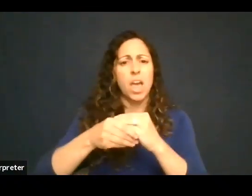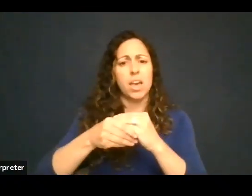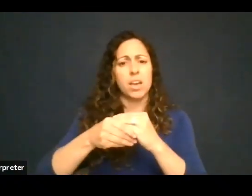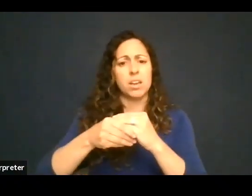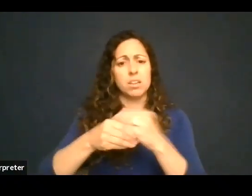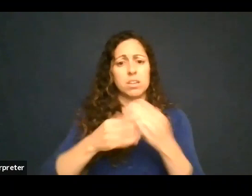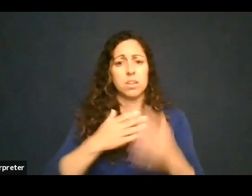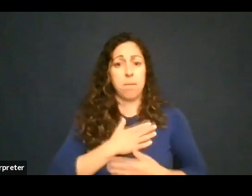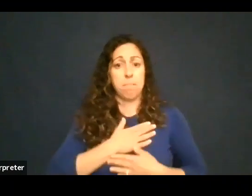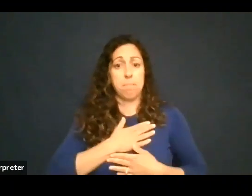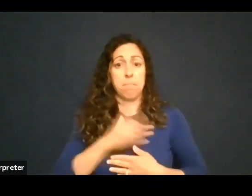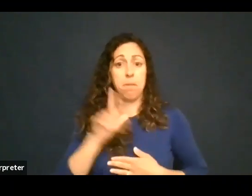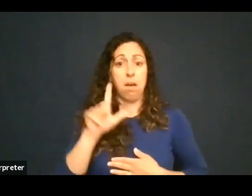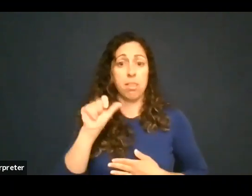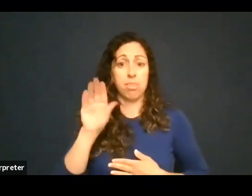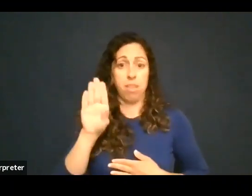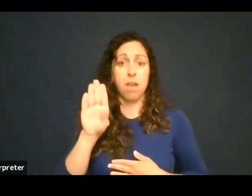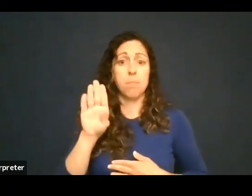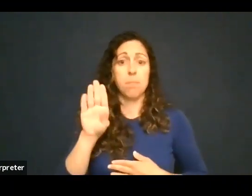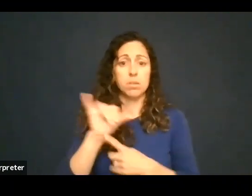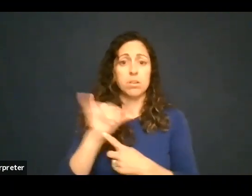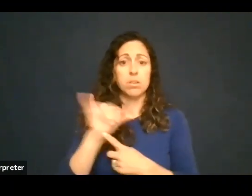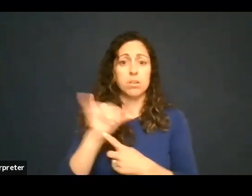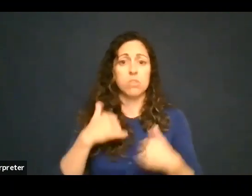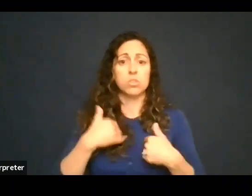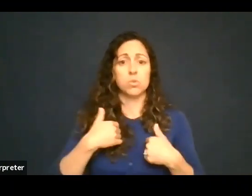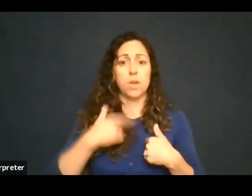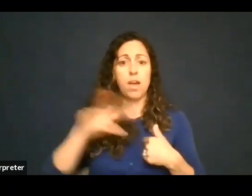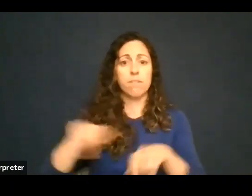conducts three national history studies for patients.